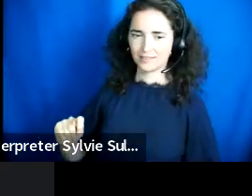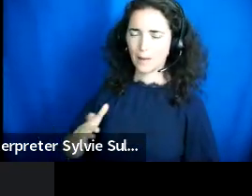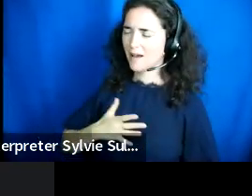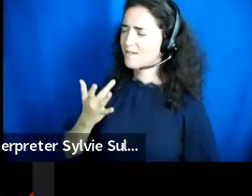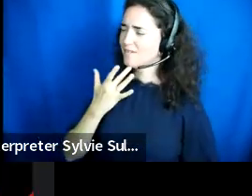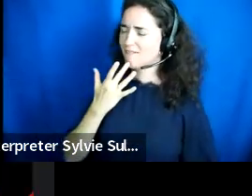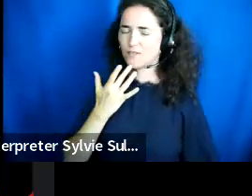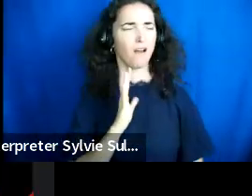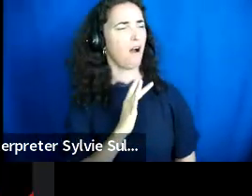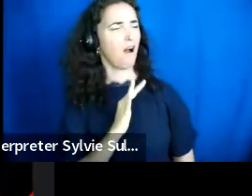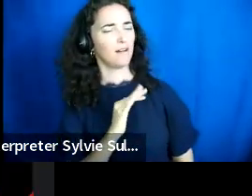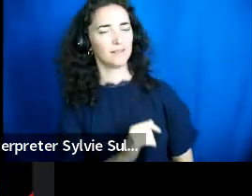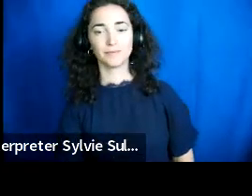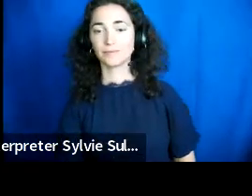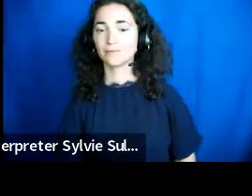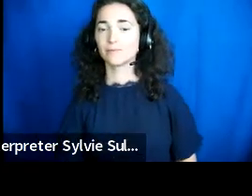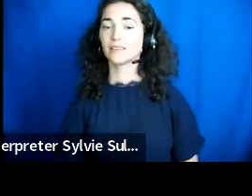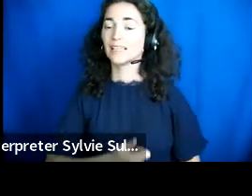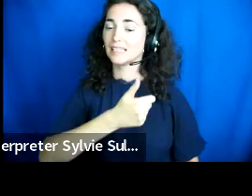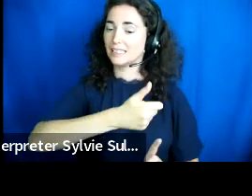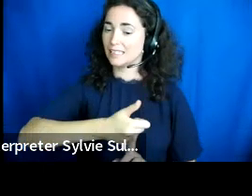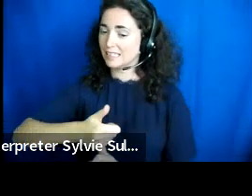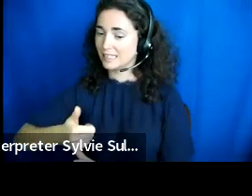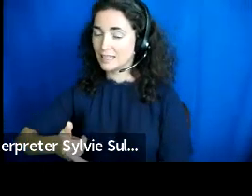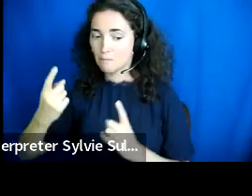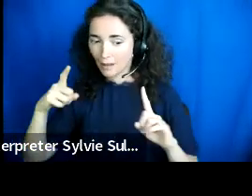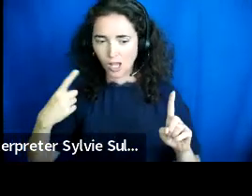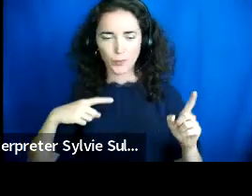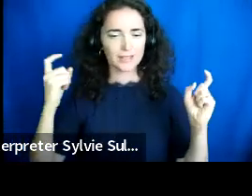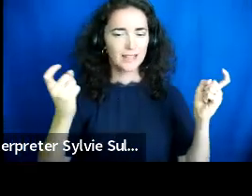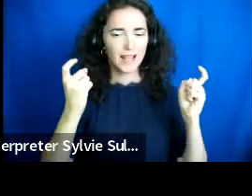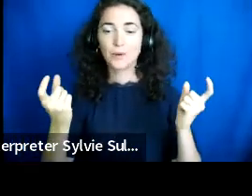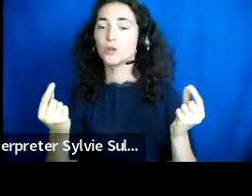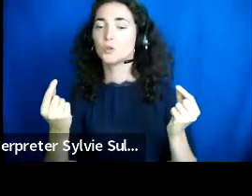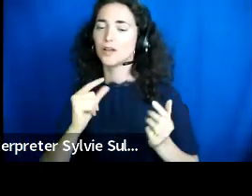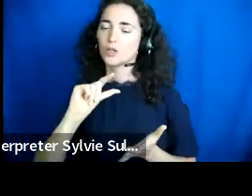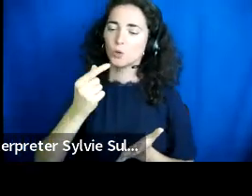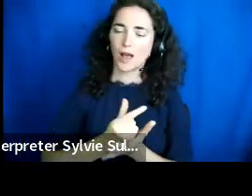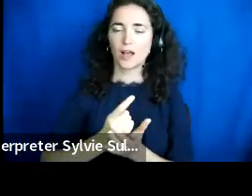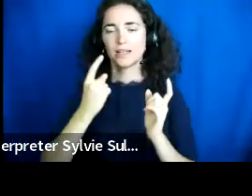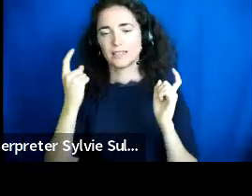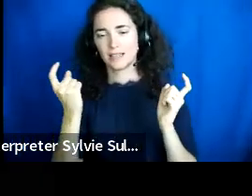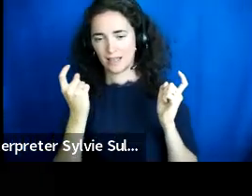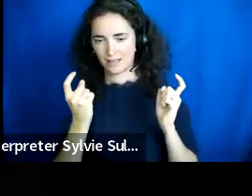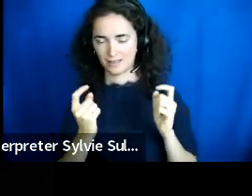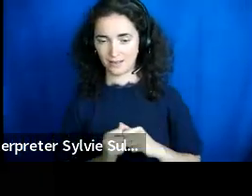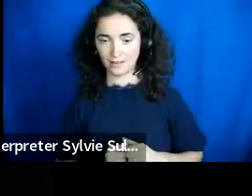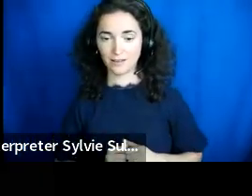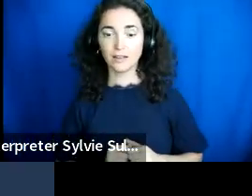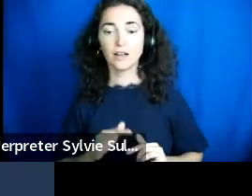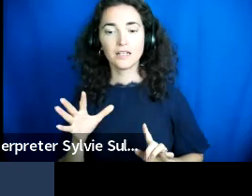We celebrated each of our campers achievements by having a graduation celebration as a special surprise.